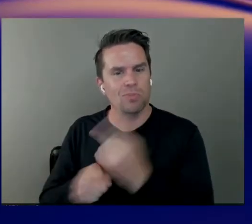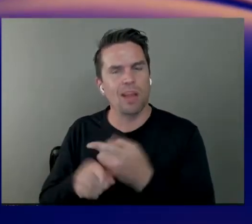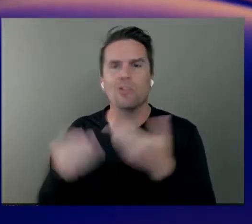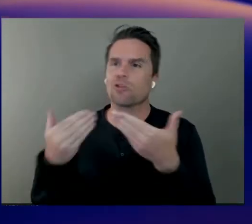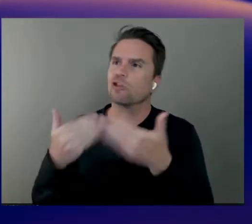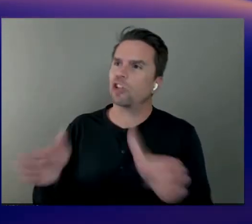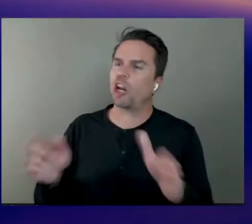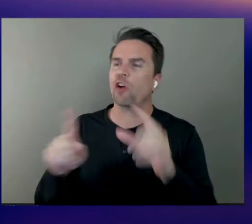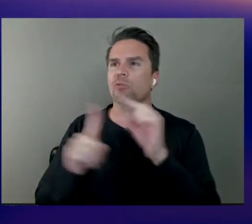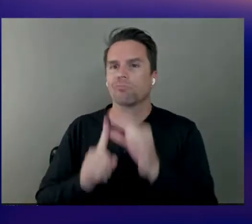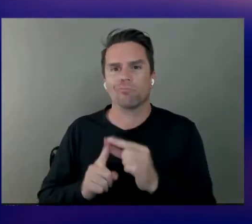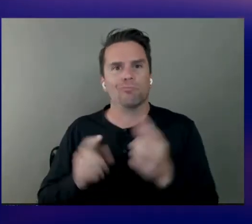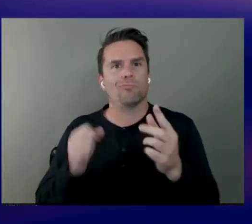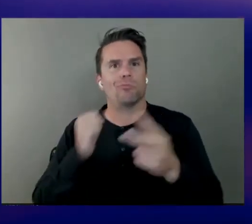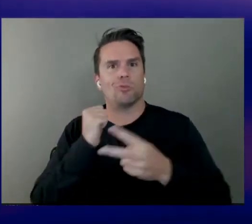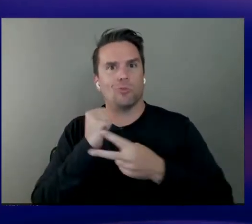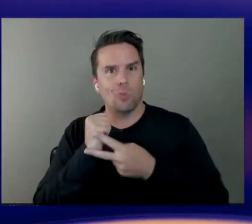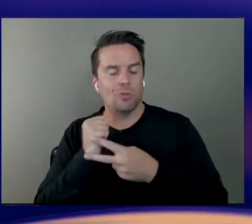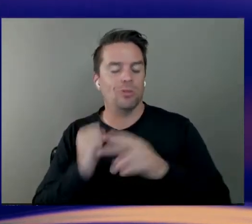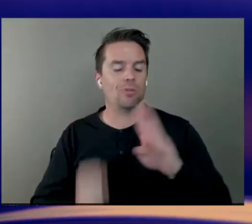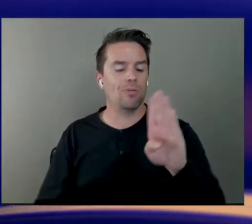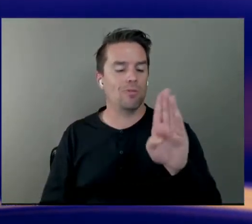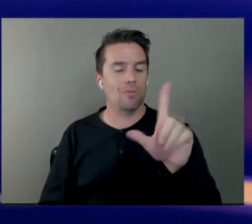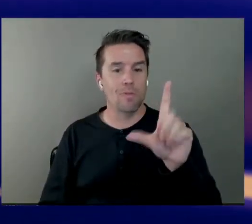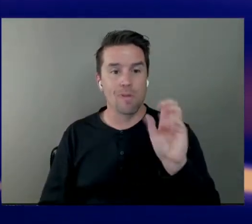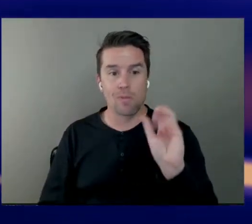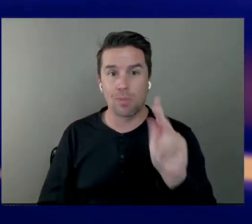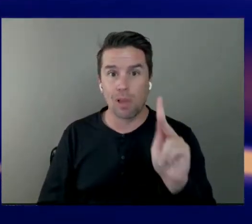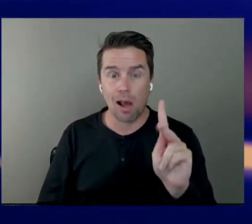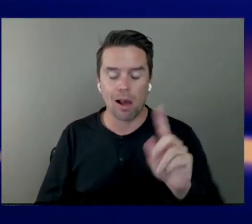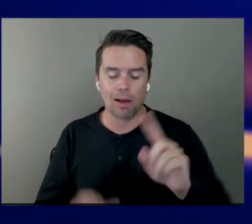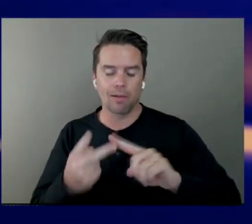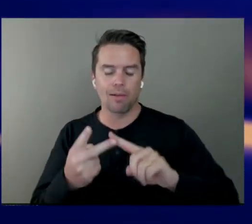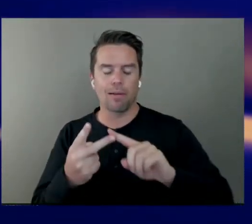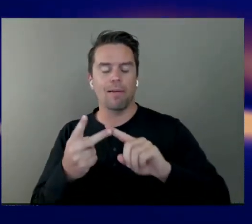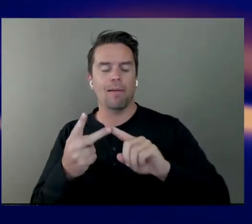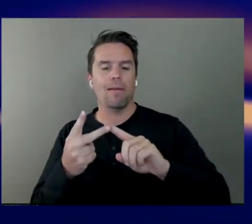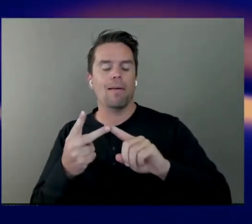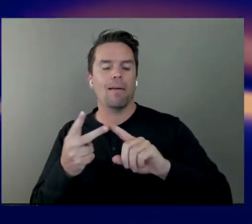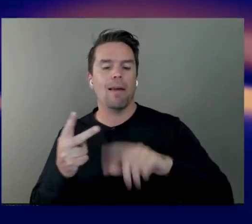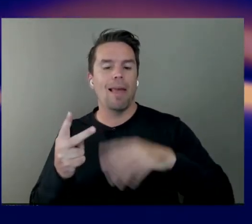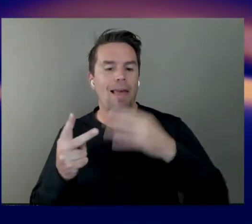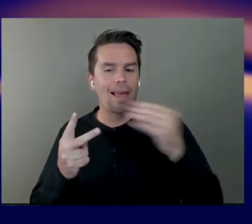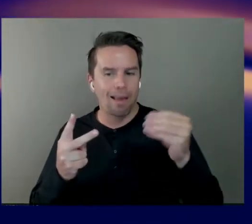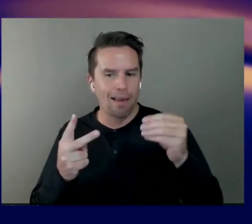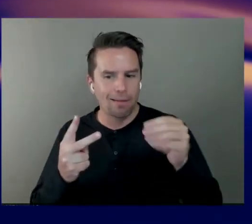Block and object are applicable to lots of different places in the tech industry.